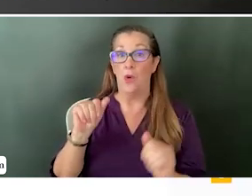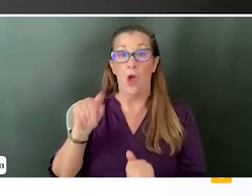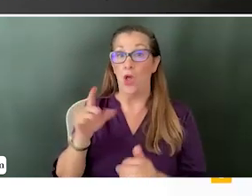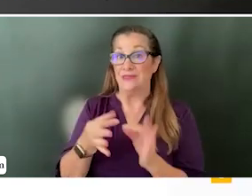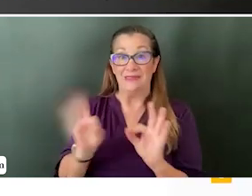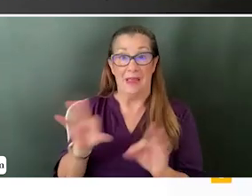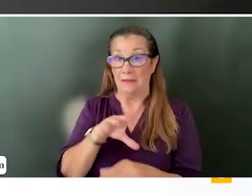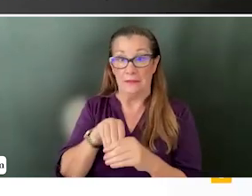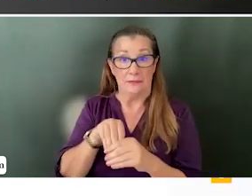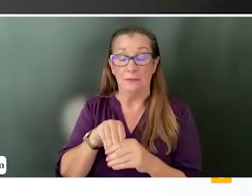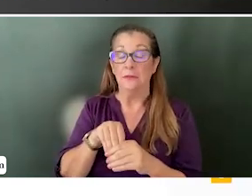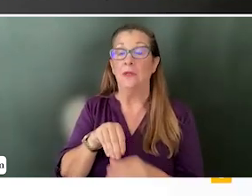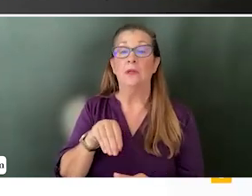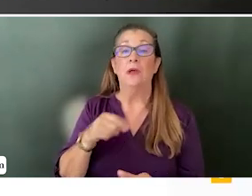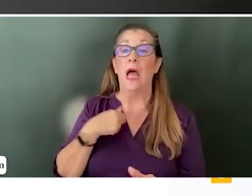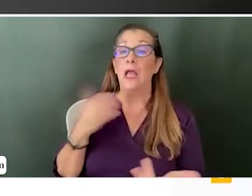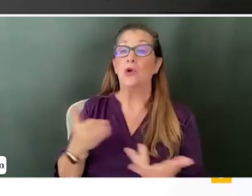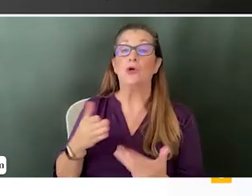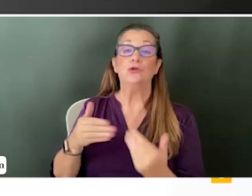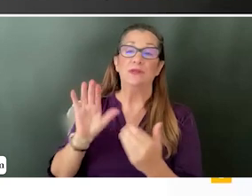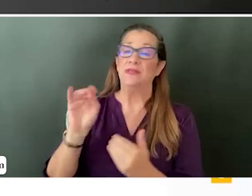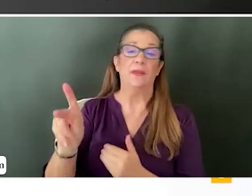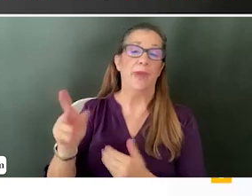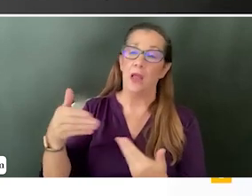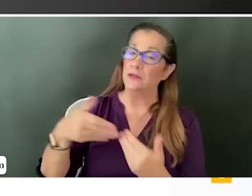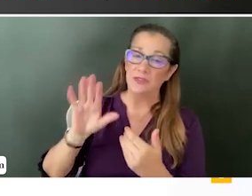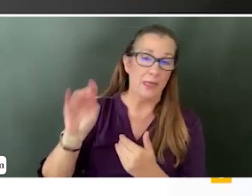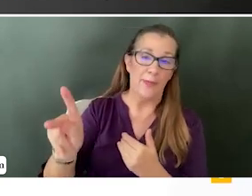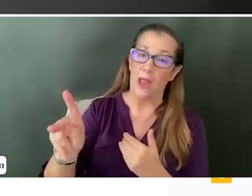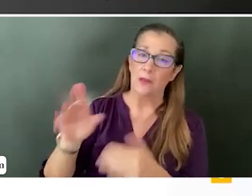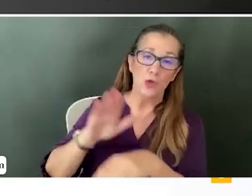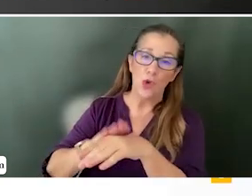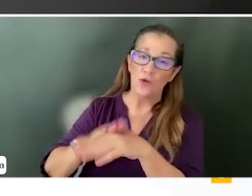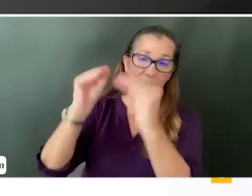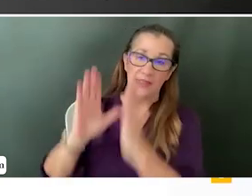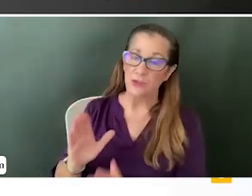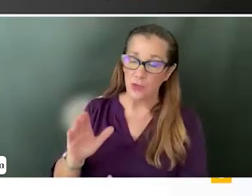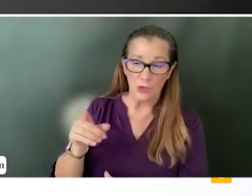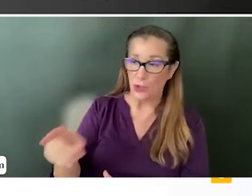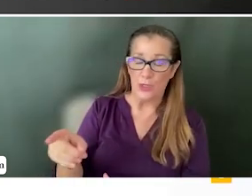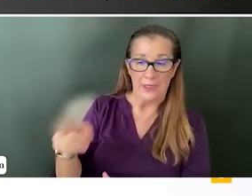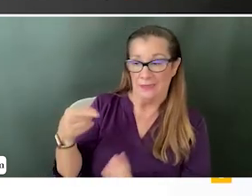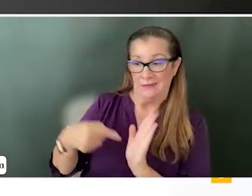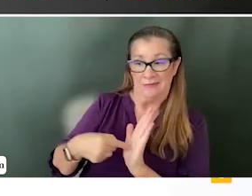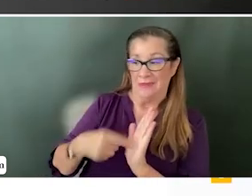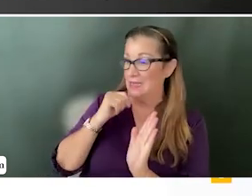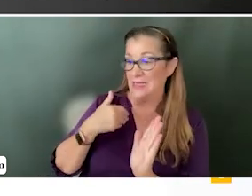Um, I would encourage you to send it back and notify the instructor that this doesn't have any alt text.